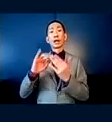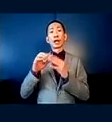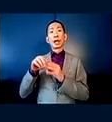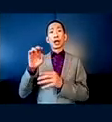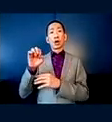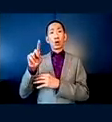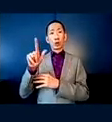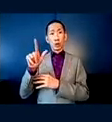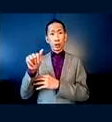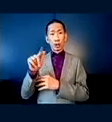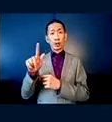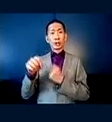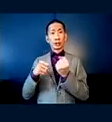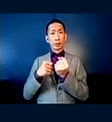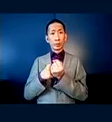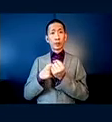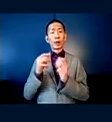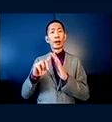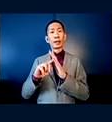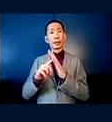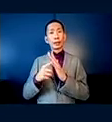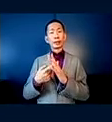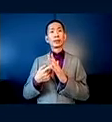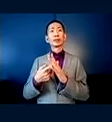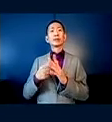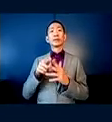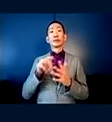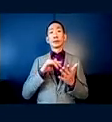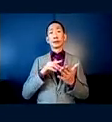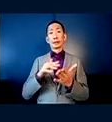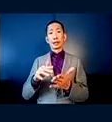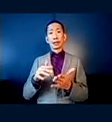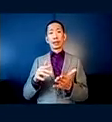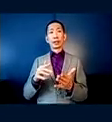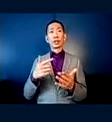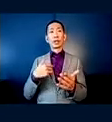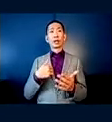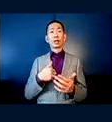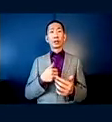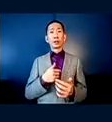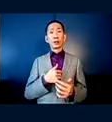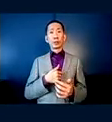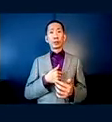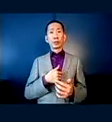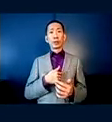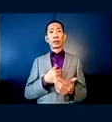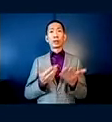COMMUNITIES IN OKLAHOMA FOR THEIR SUPPORT AND INITIATION ACTUALLY OF THE FOUR-CITY STUDY.